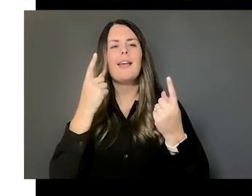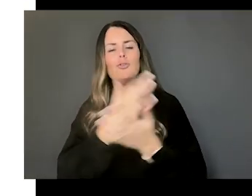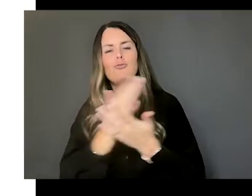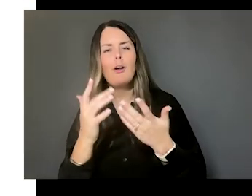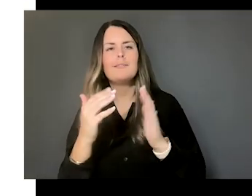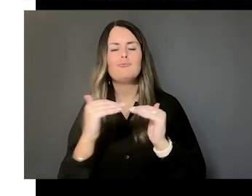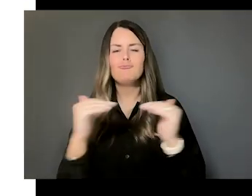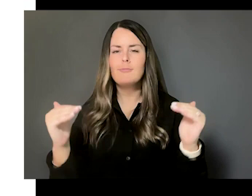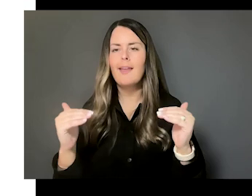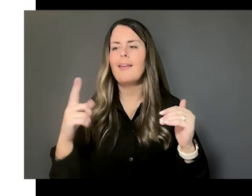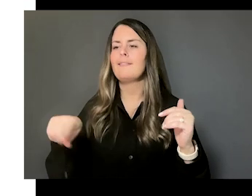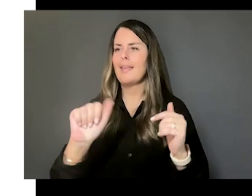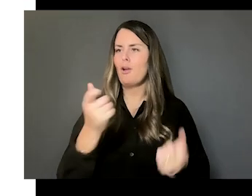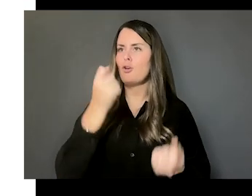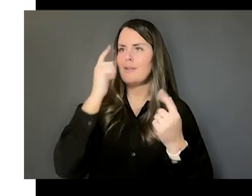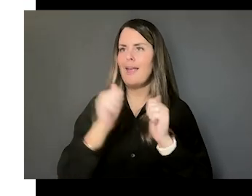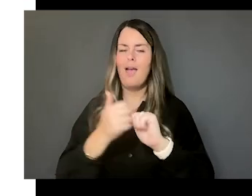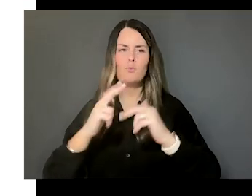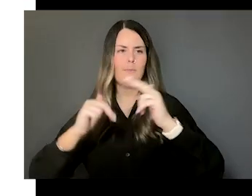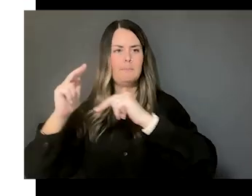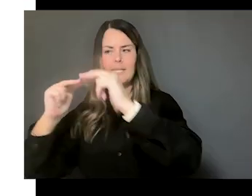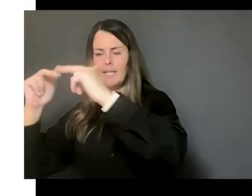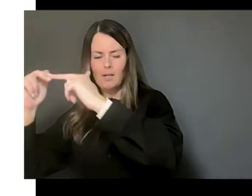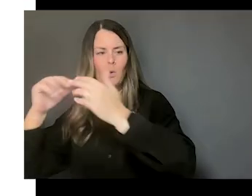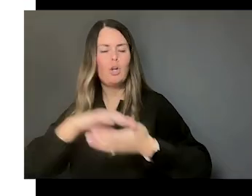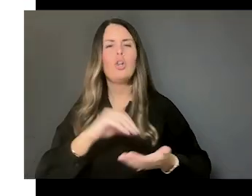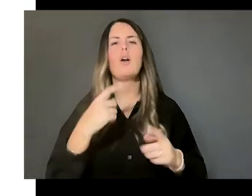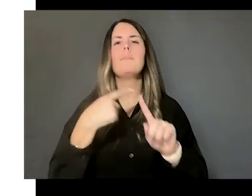how the learning builds upon each other and throughout the unit.